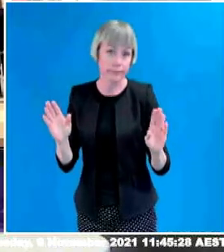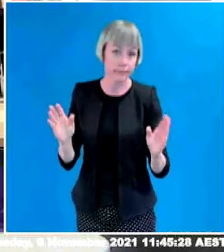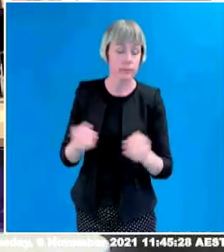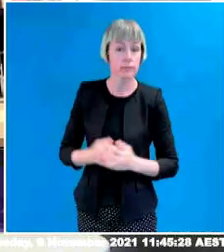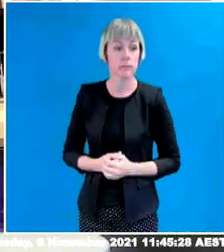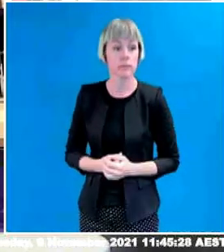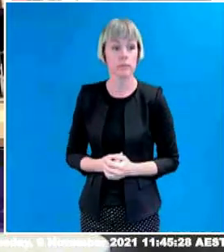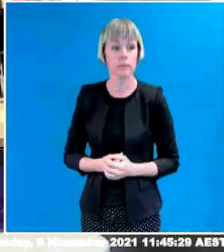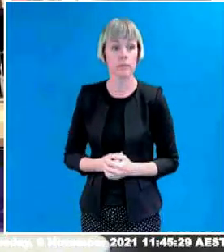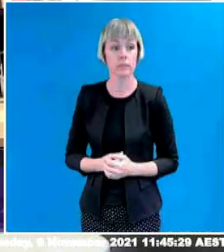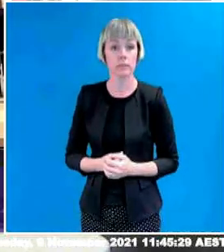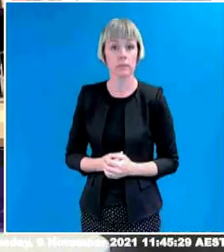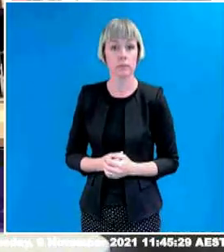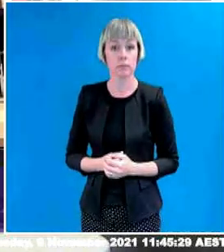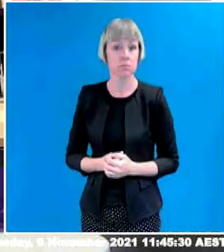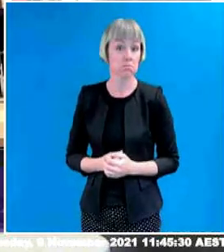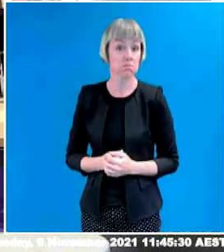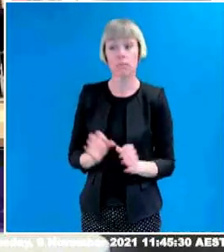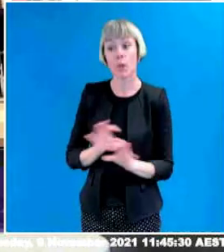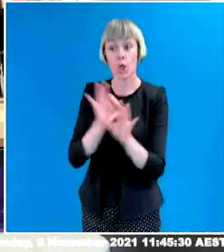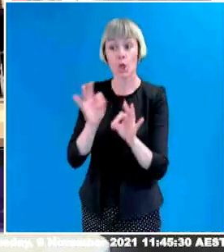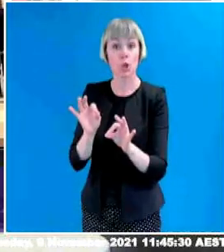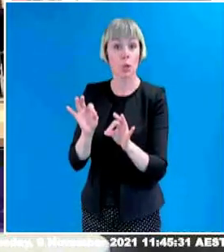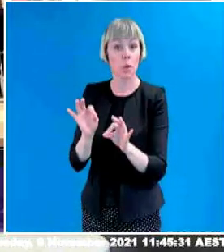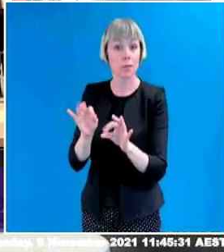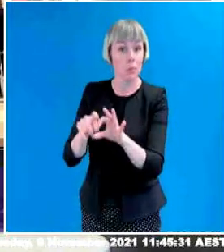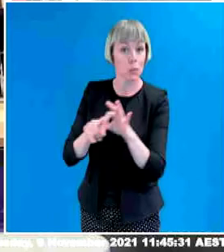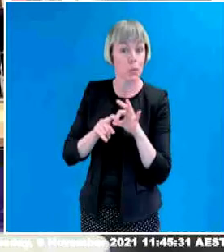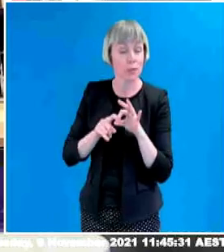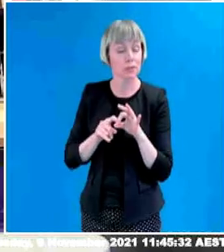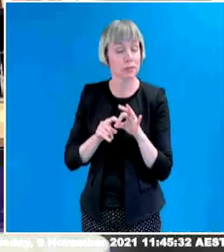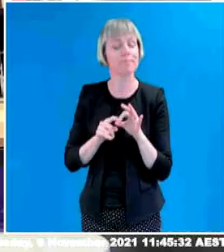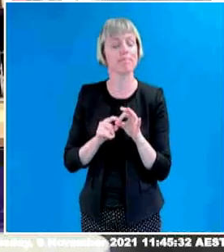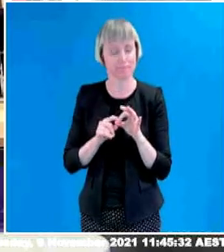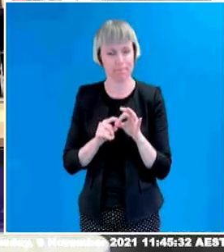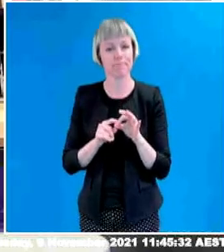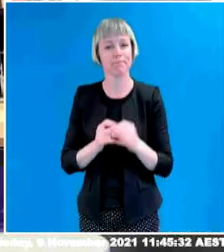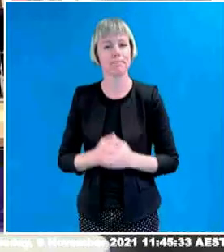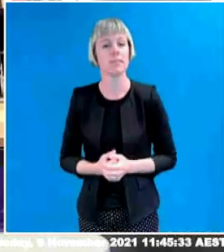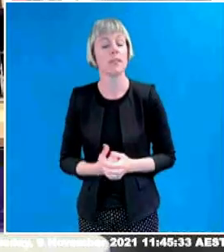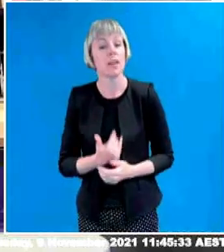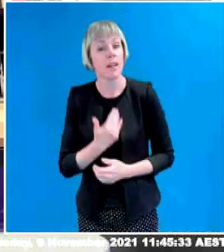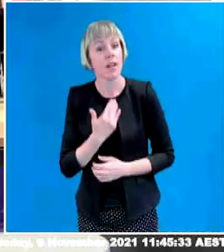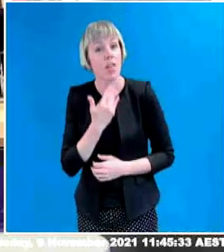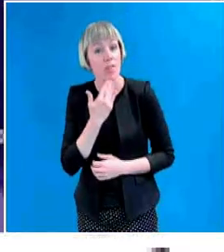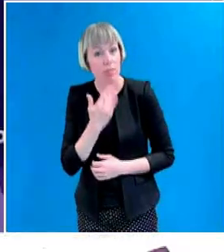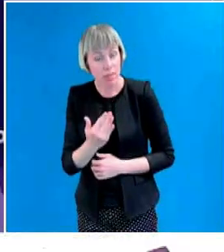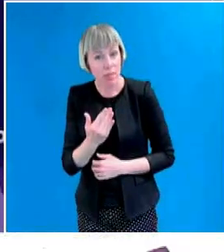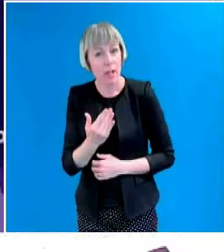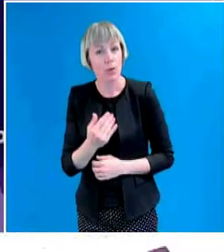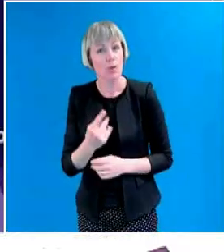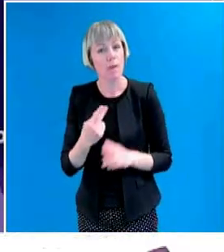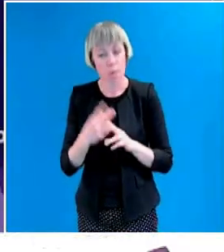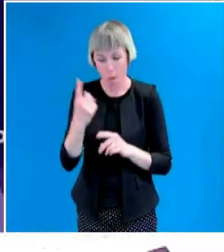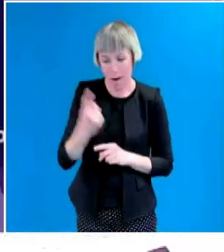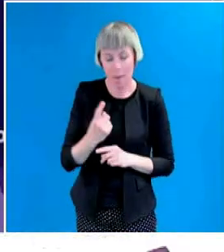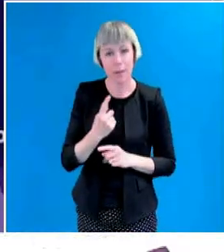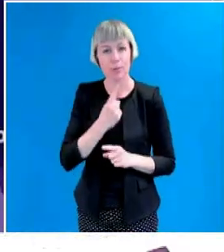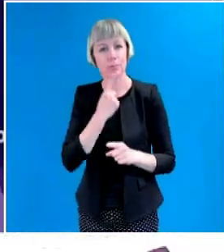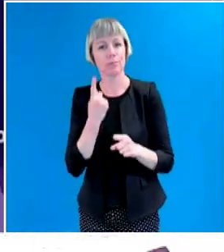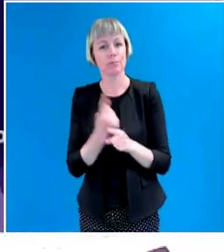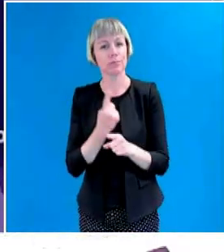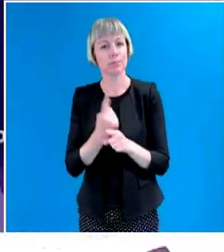Since somebody is unlikely to leap up, thank you very much, Professor Nolan,